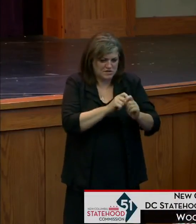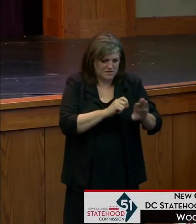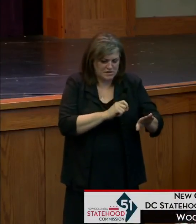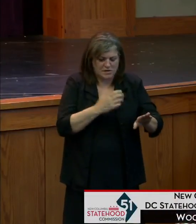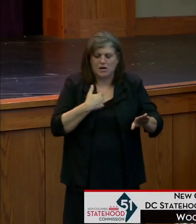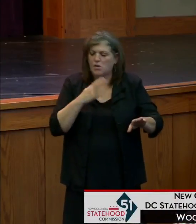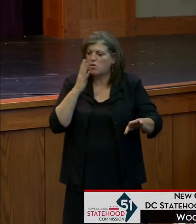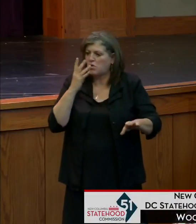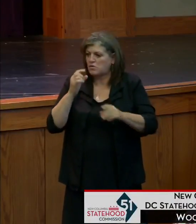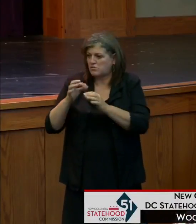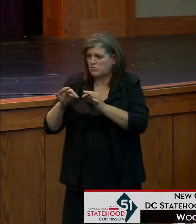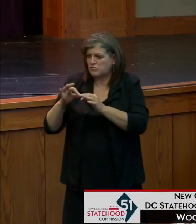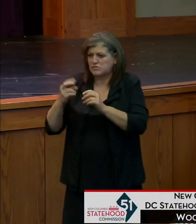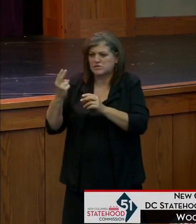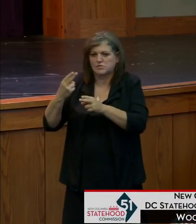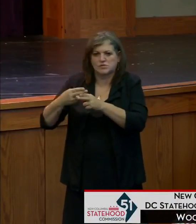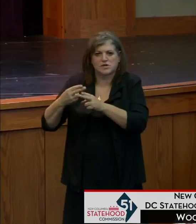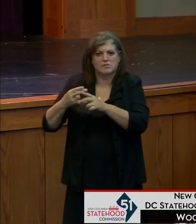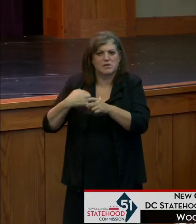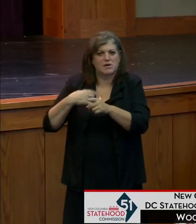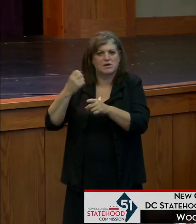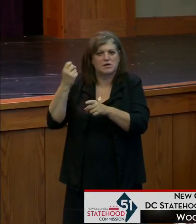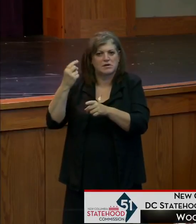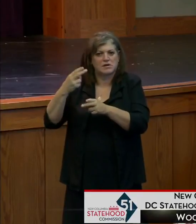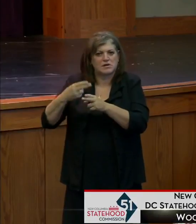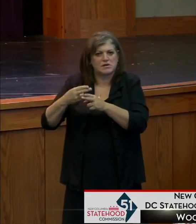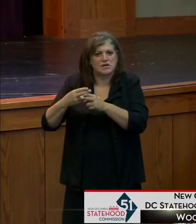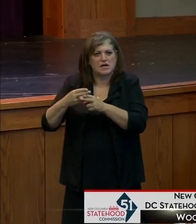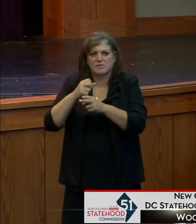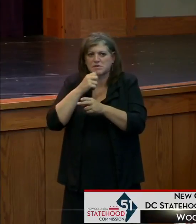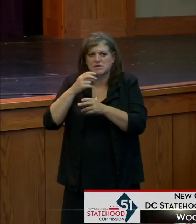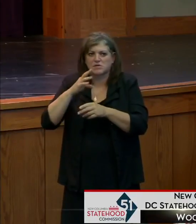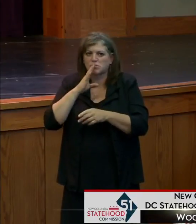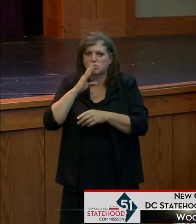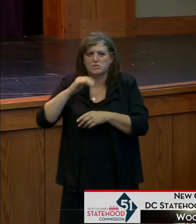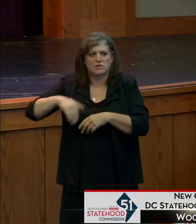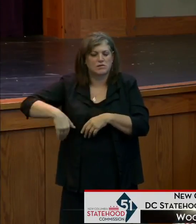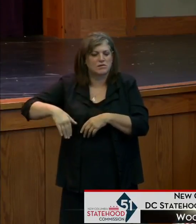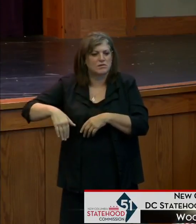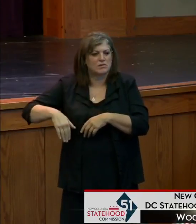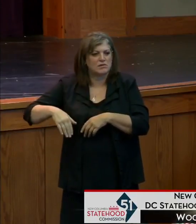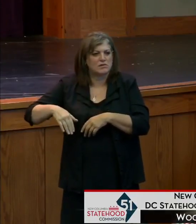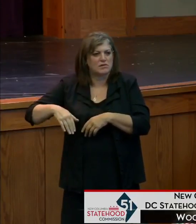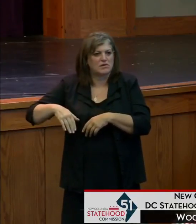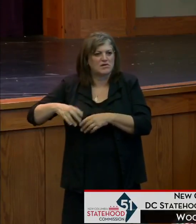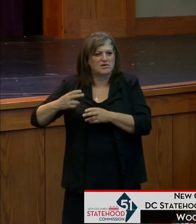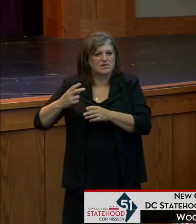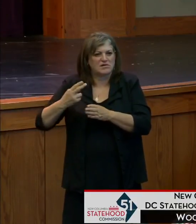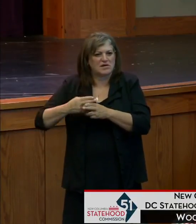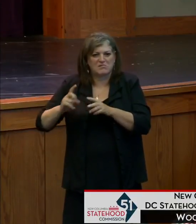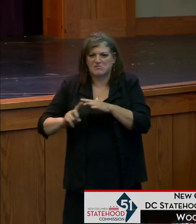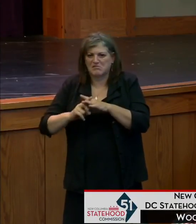WANT TO MENTION SOMEONE'S NAME. I UNDERSTAND HIS NAME HAS NOT BEEN MENTIONED AT ALL DURING THIS CONVENTION.